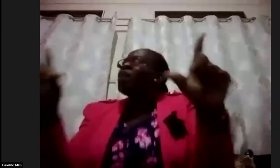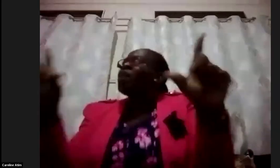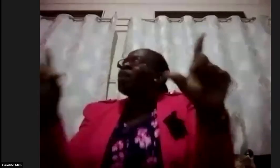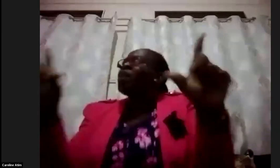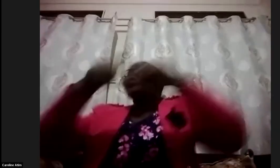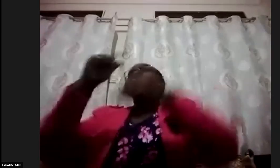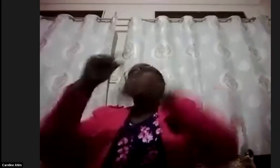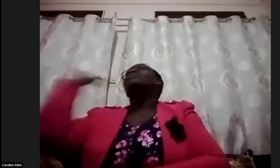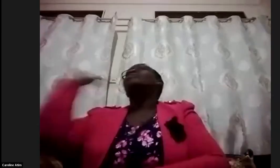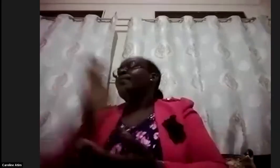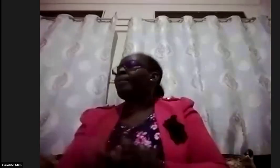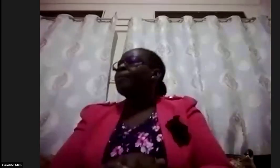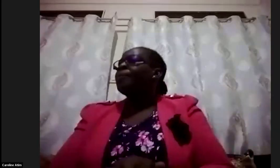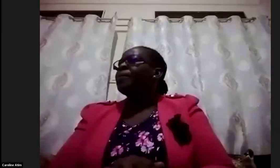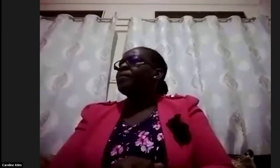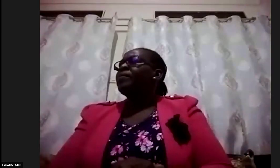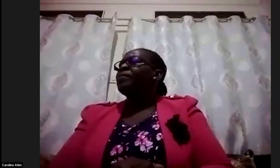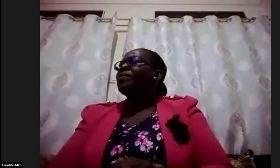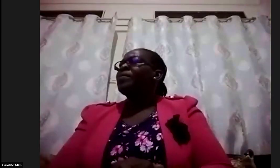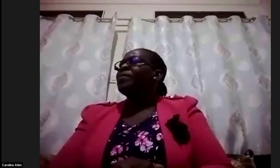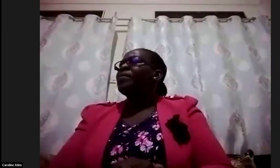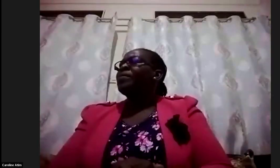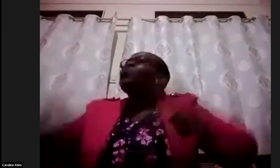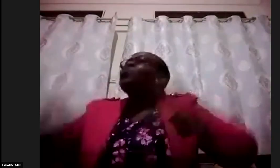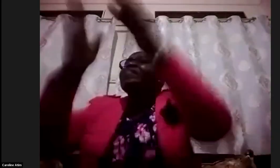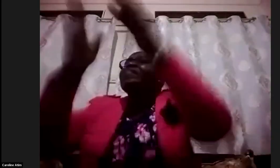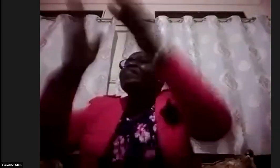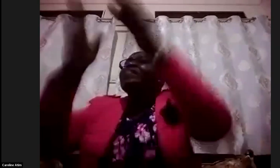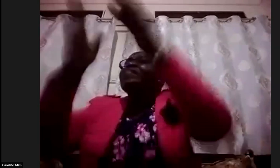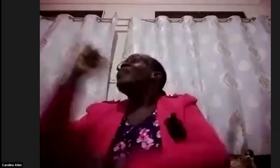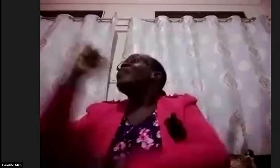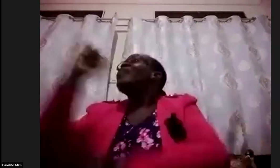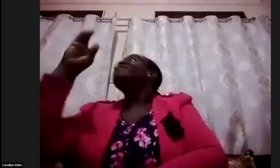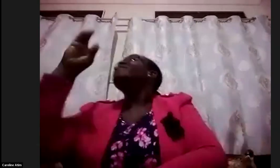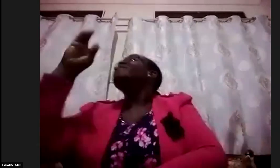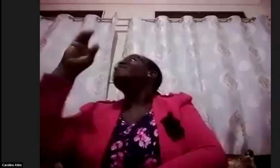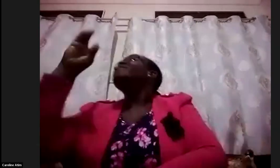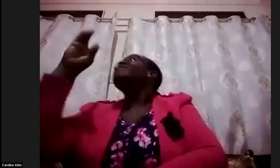We have a right to sign language. We are not hearing